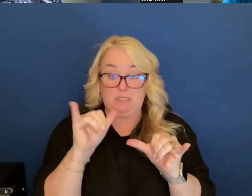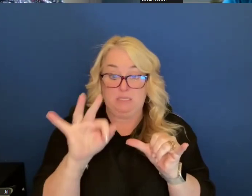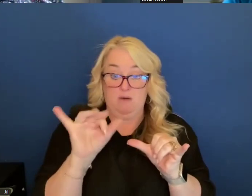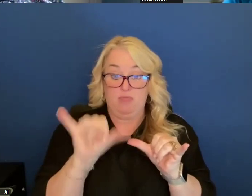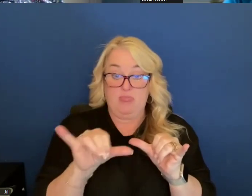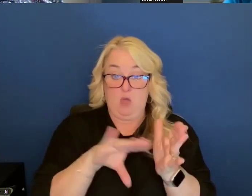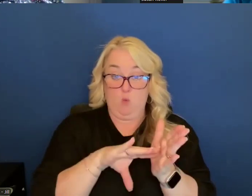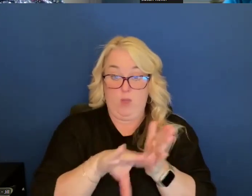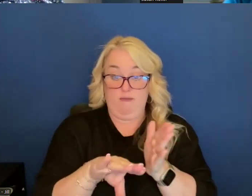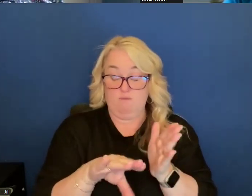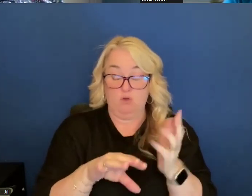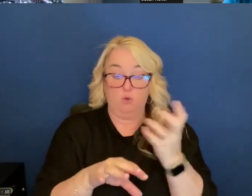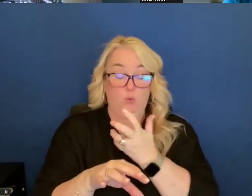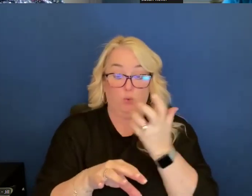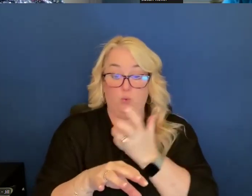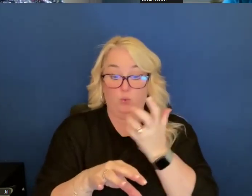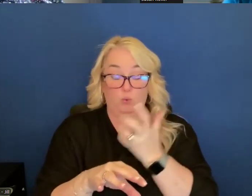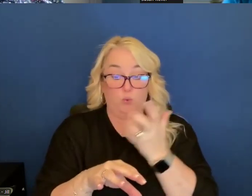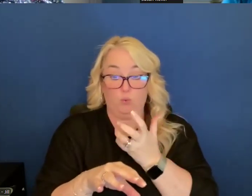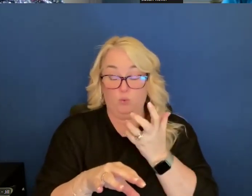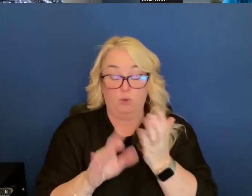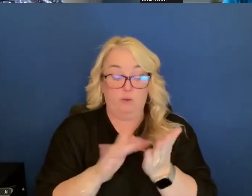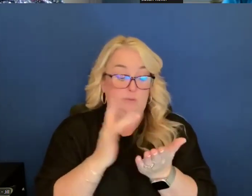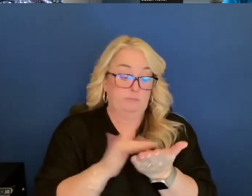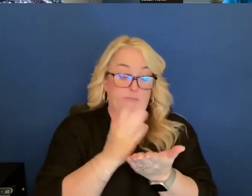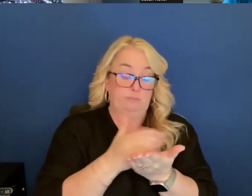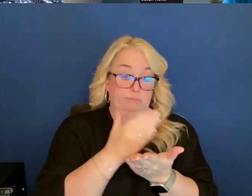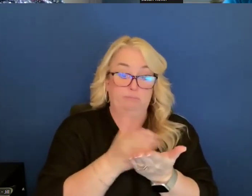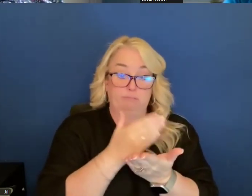went to read my IO waiver, because I'm like, if I'm going